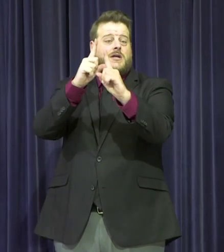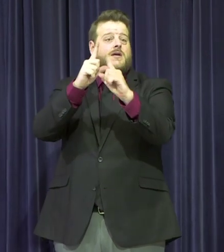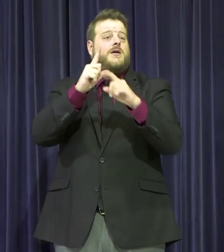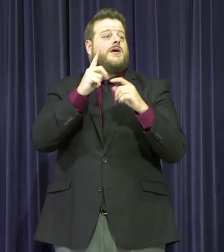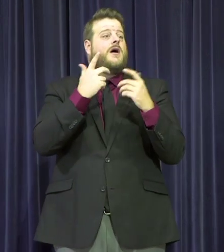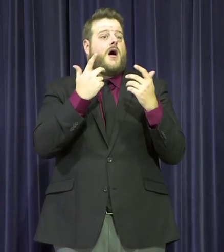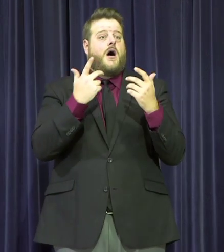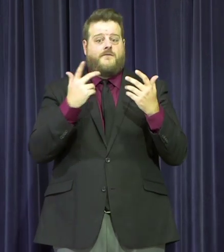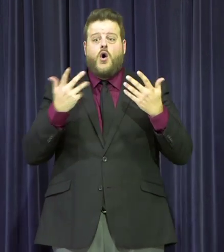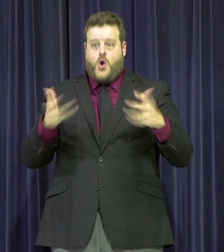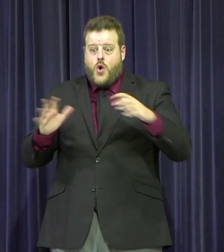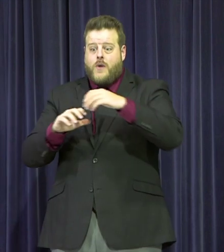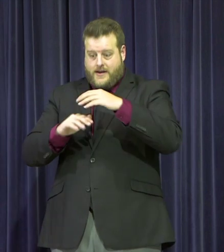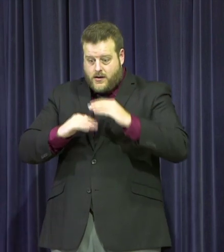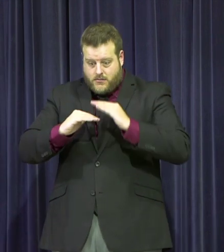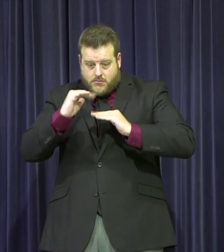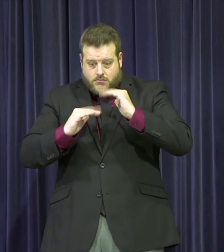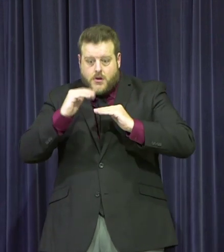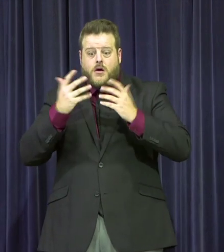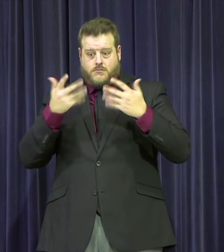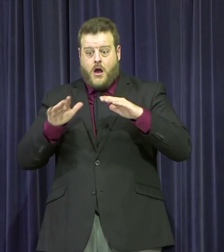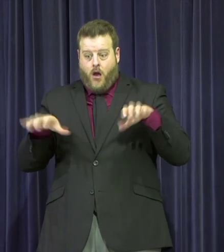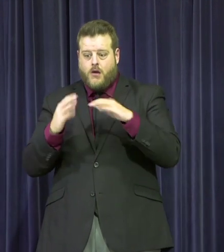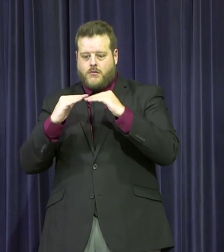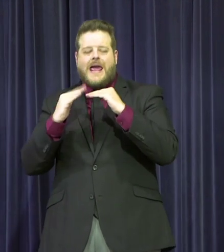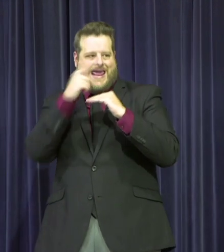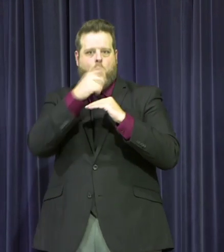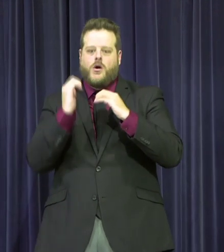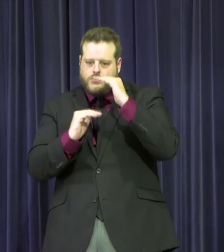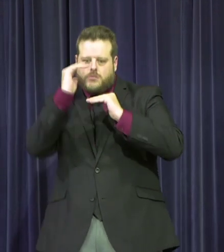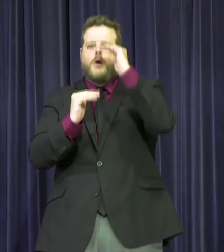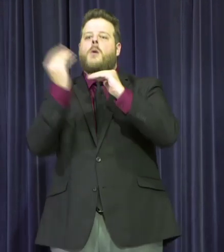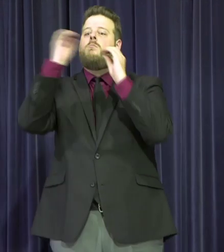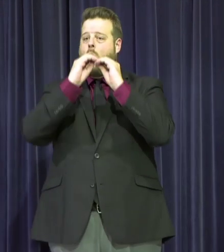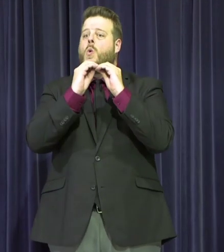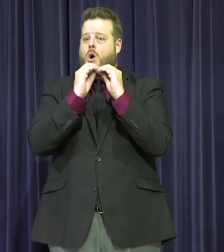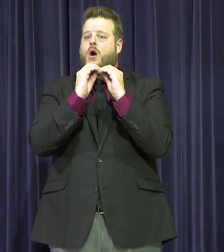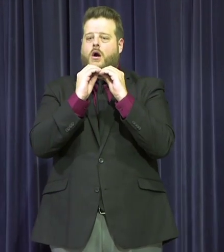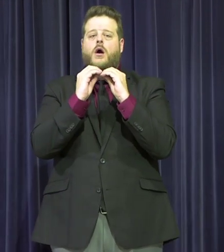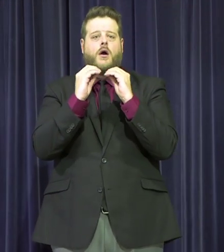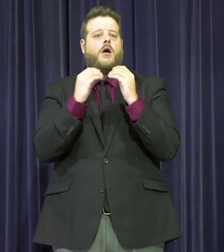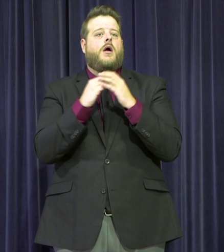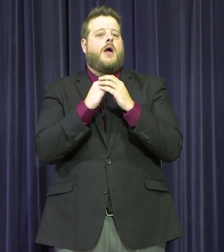on the things that have already been done here, and to move North Carolina in a direction